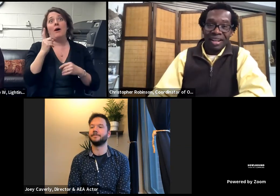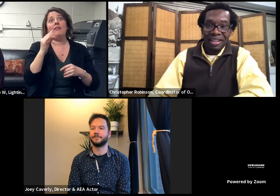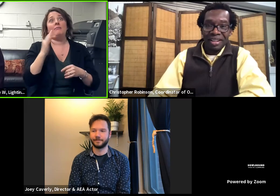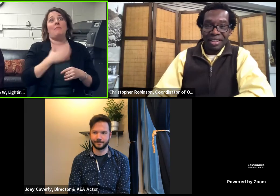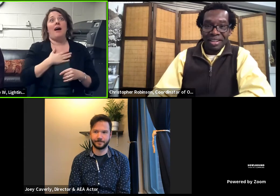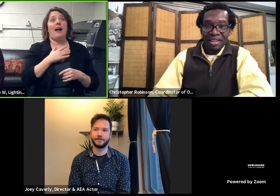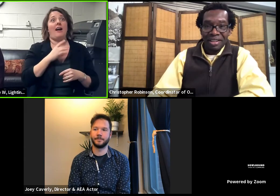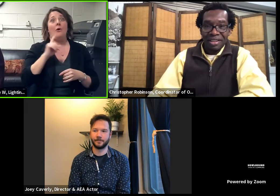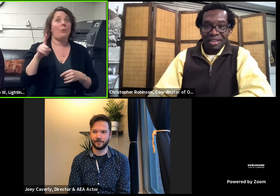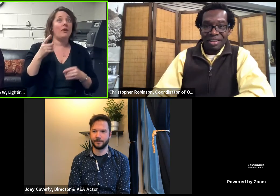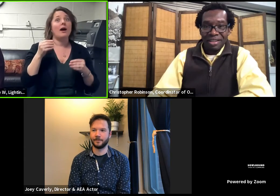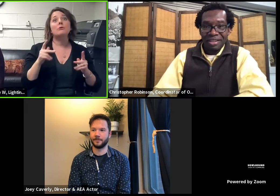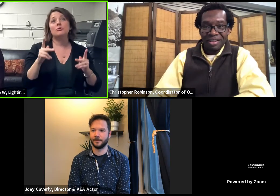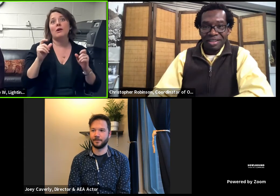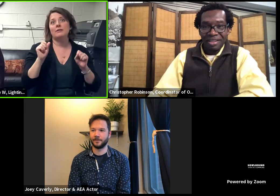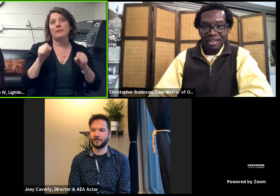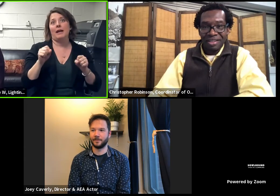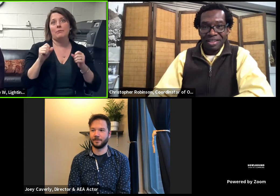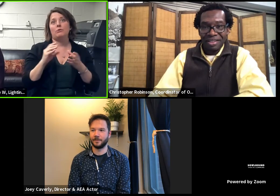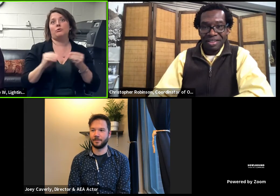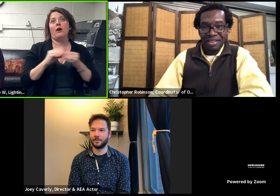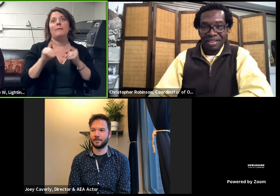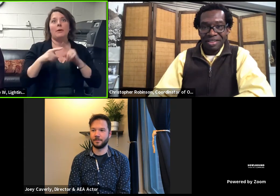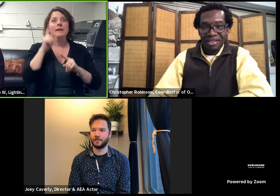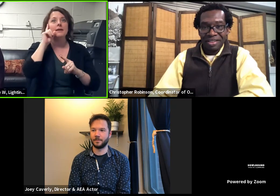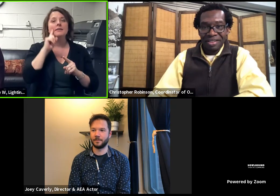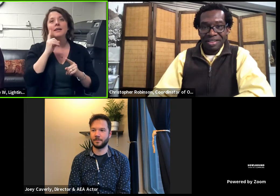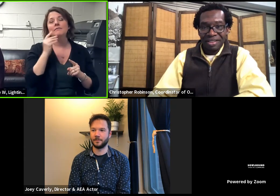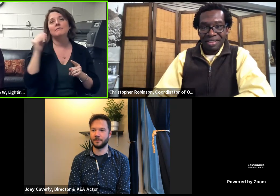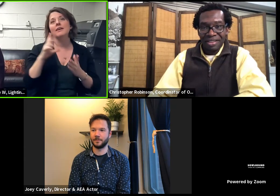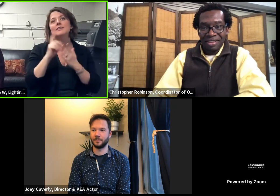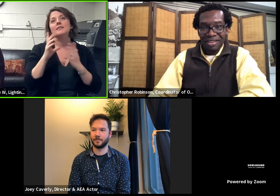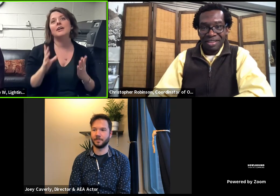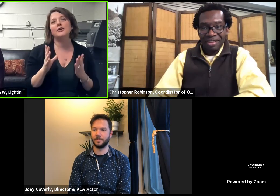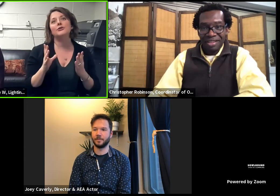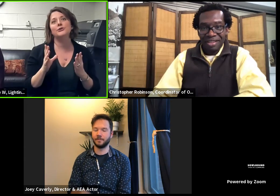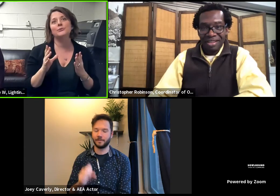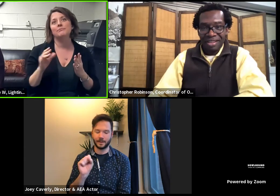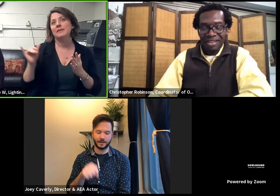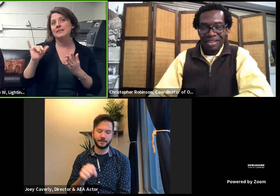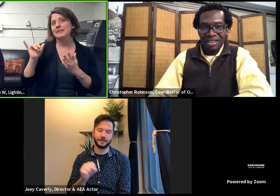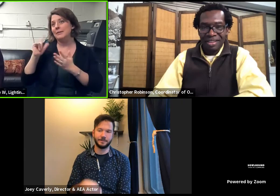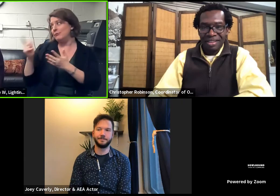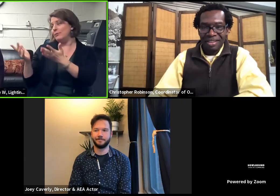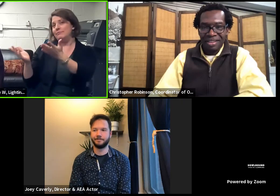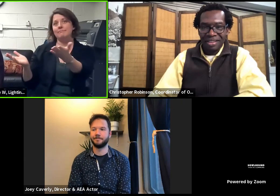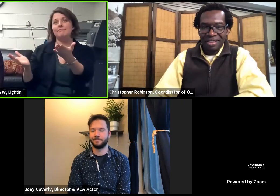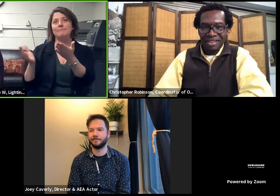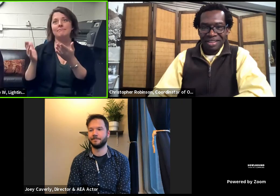for providing this platform. This is one of my only opportunities to be able to talk about being a deaf lighting designer,